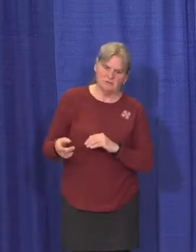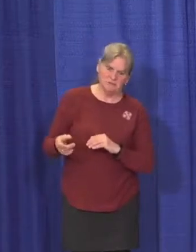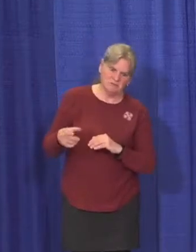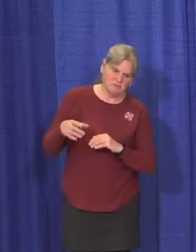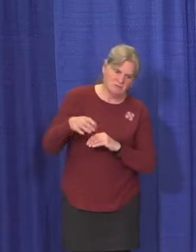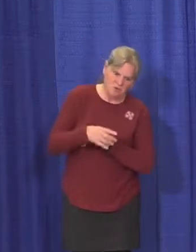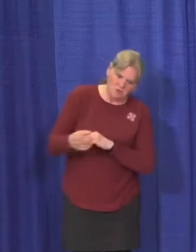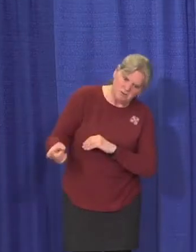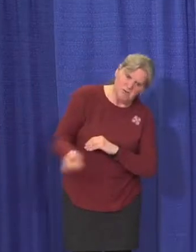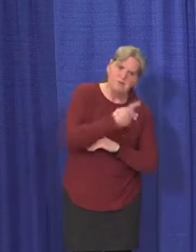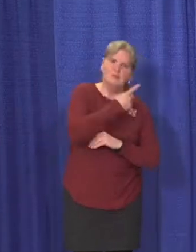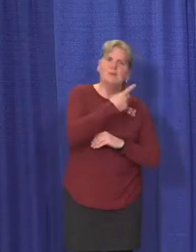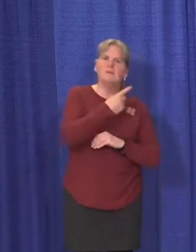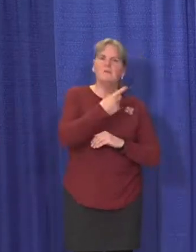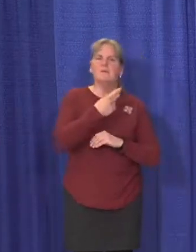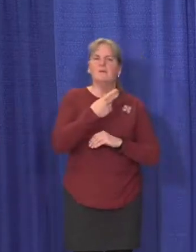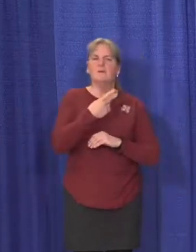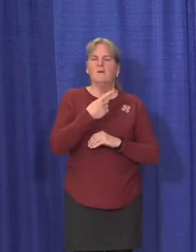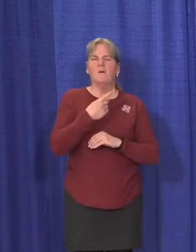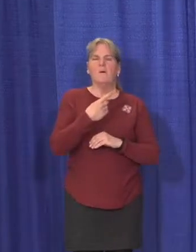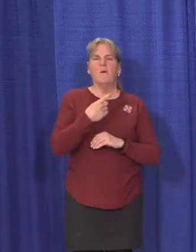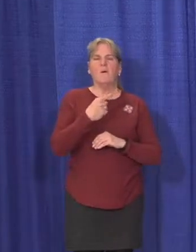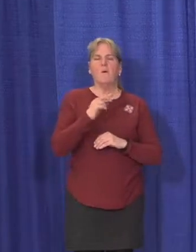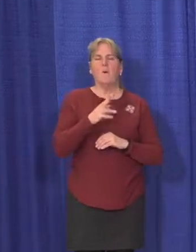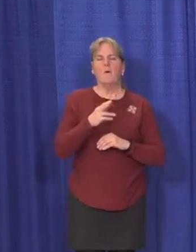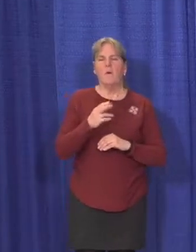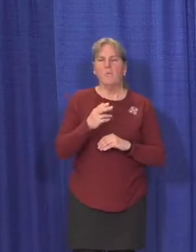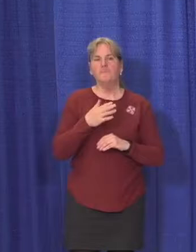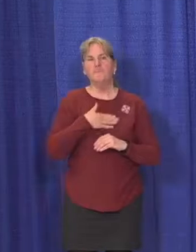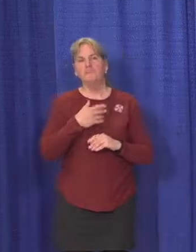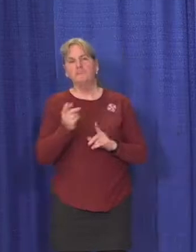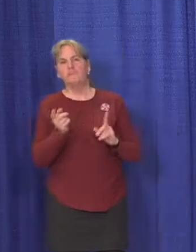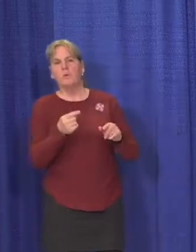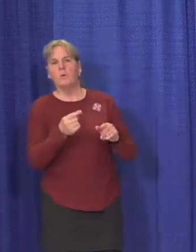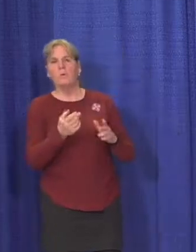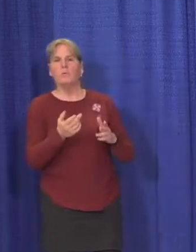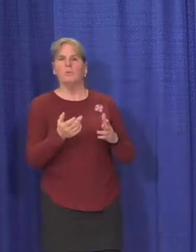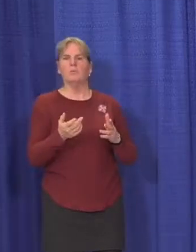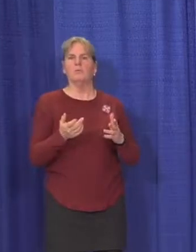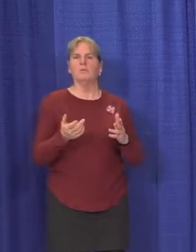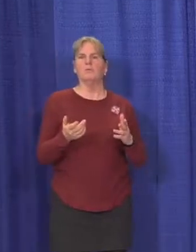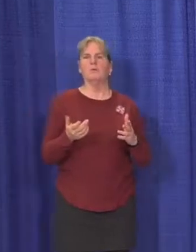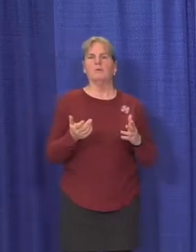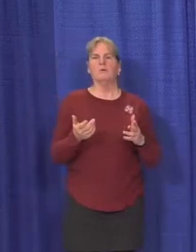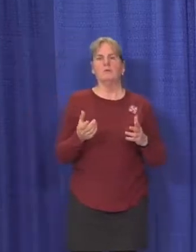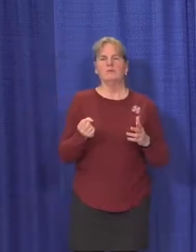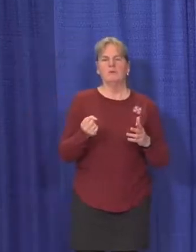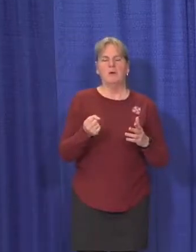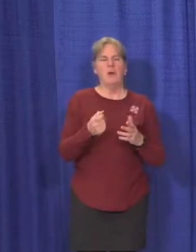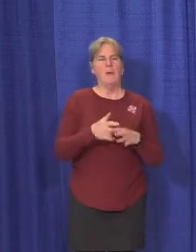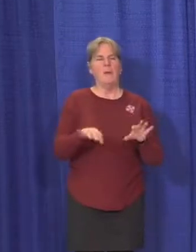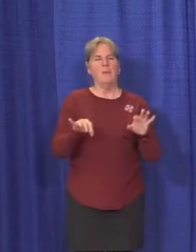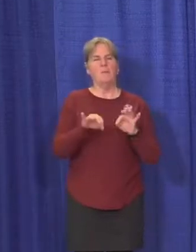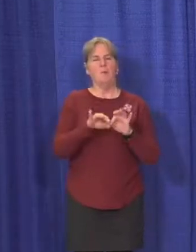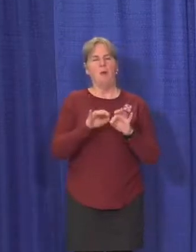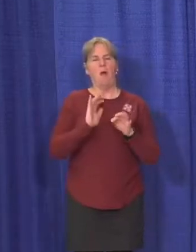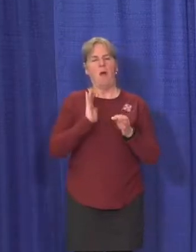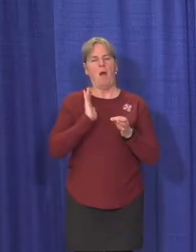people or coercing more than they might otherwise have gone and I think our approaches based